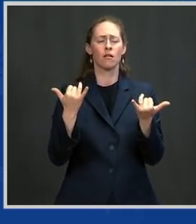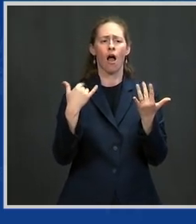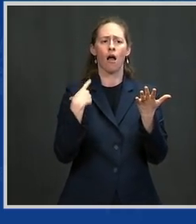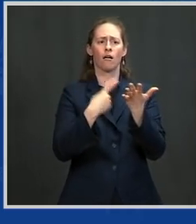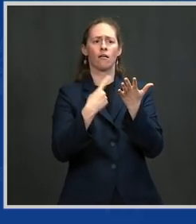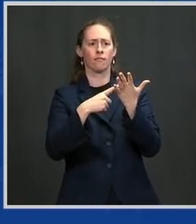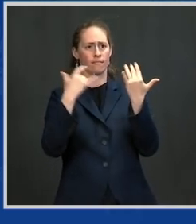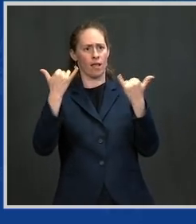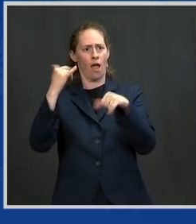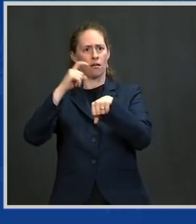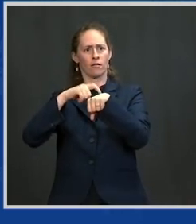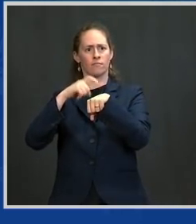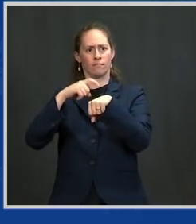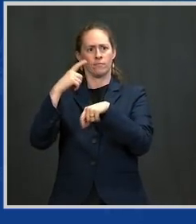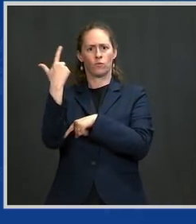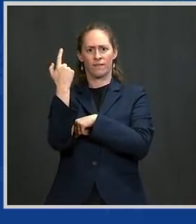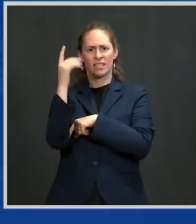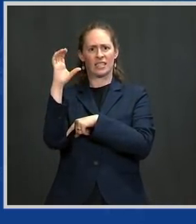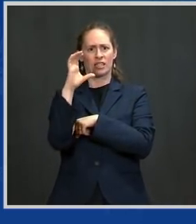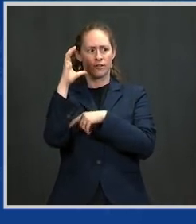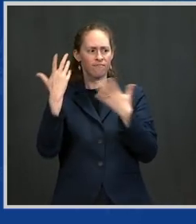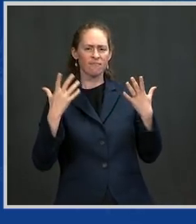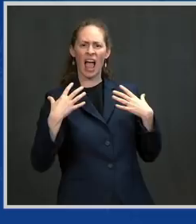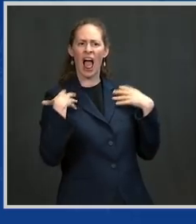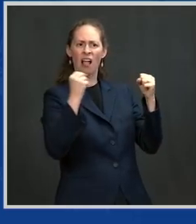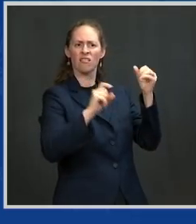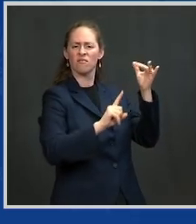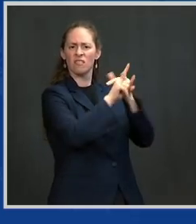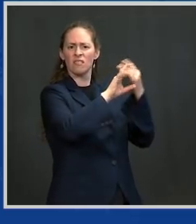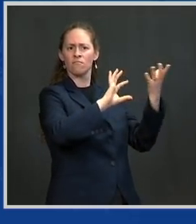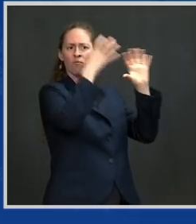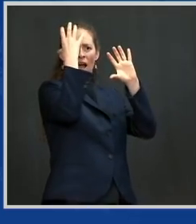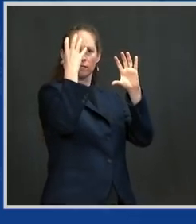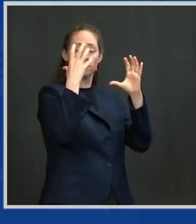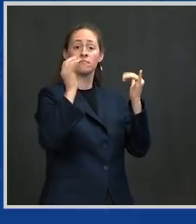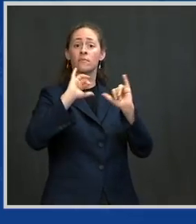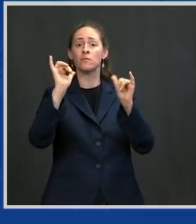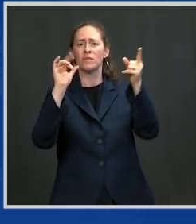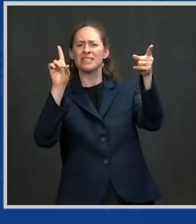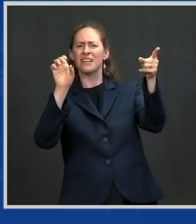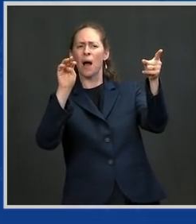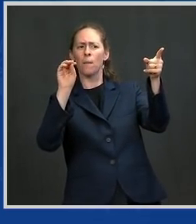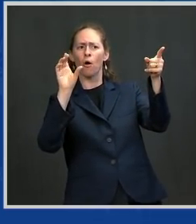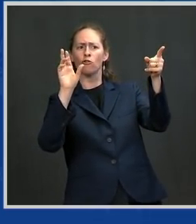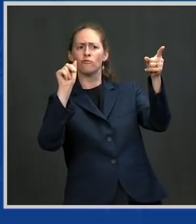At the same time, the democratic values that undergird our Alliance are under increasing pressure